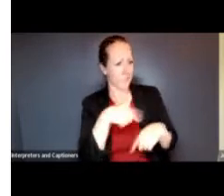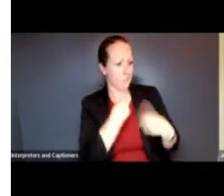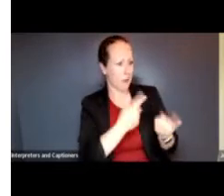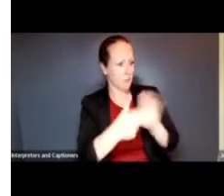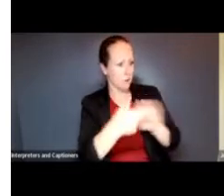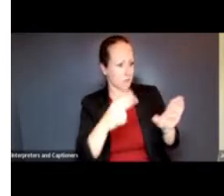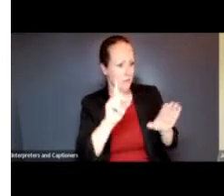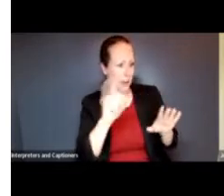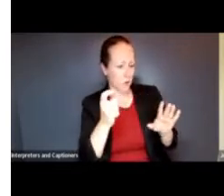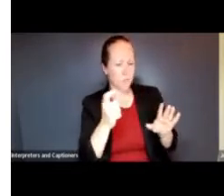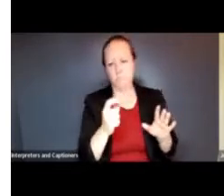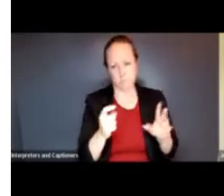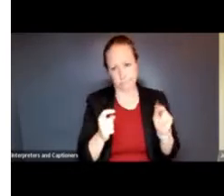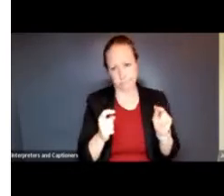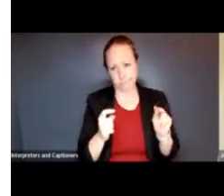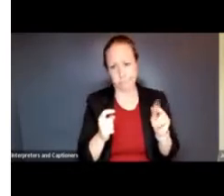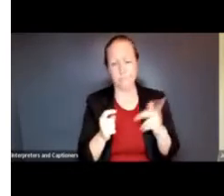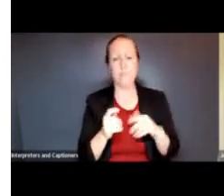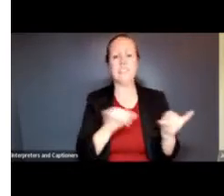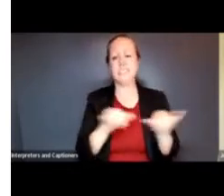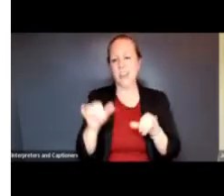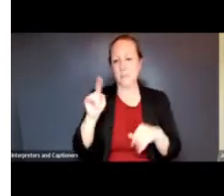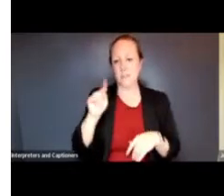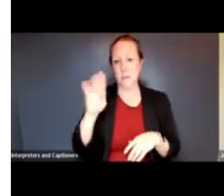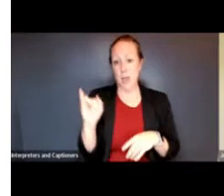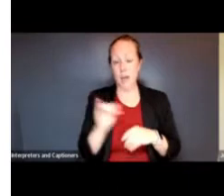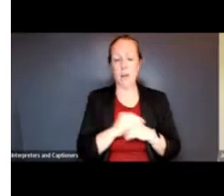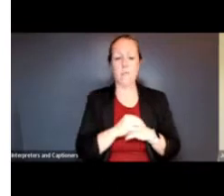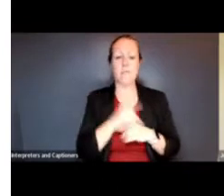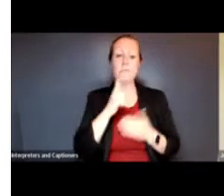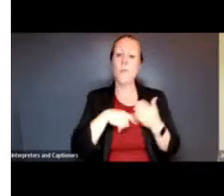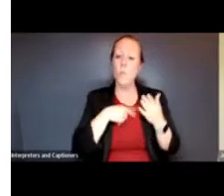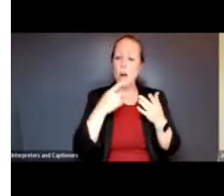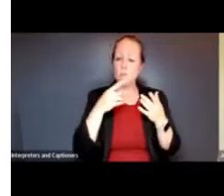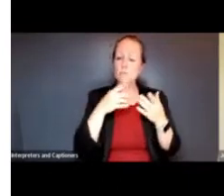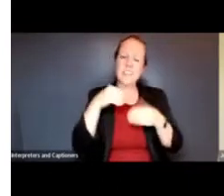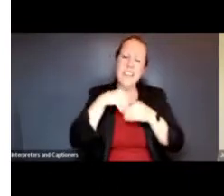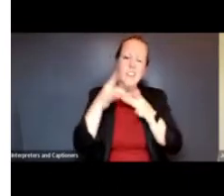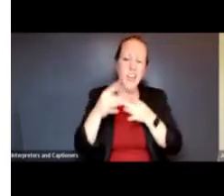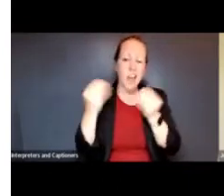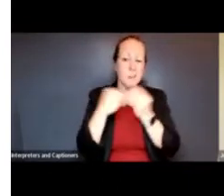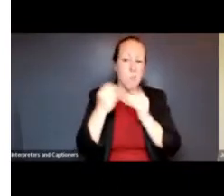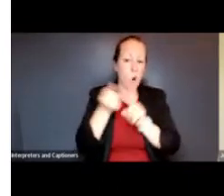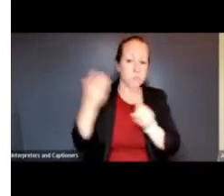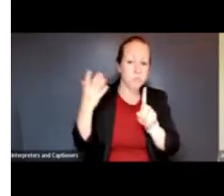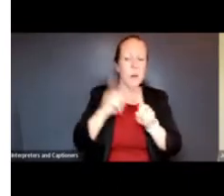What we describe in the guide and I'll just cover very briefly here is some a systematic proven